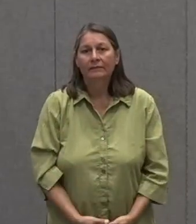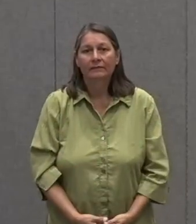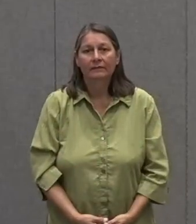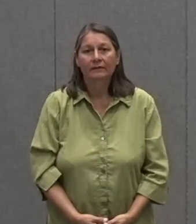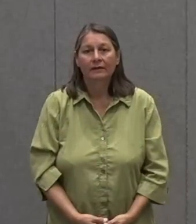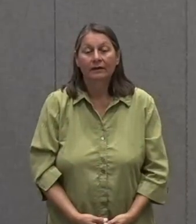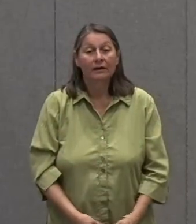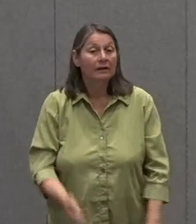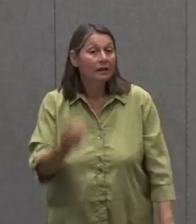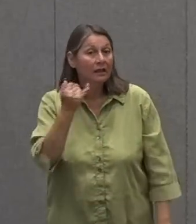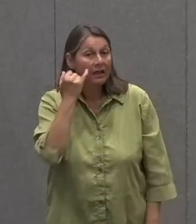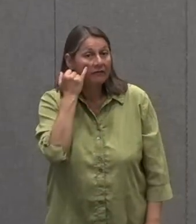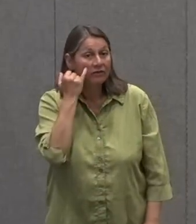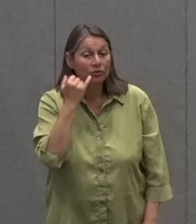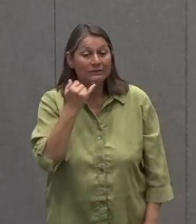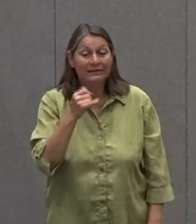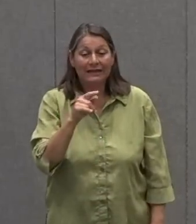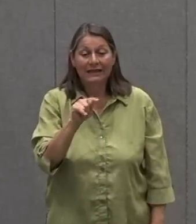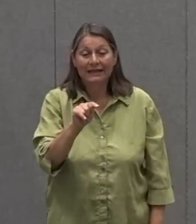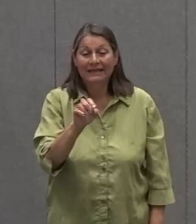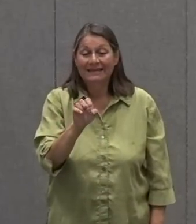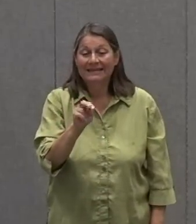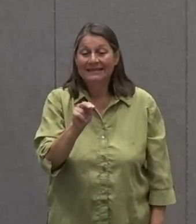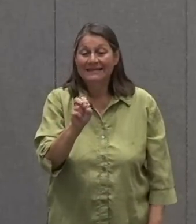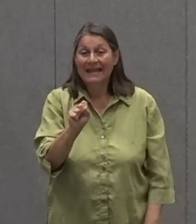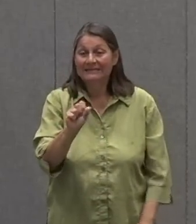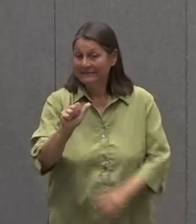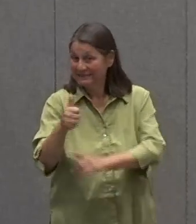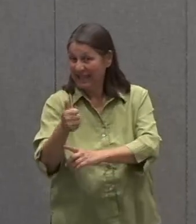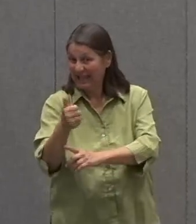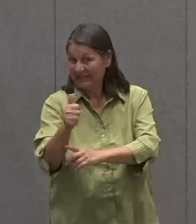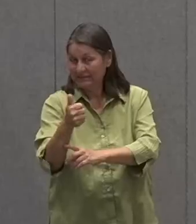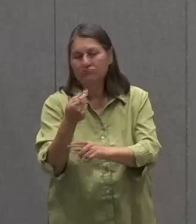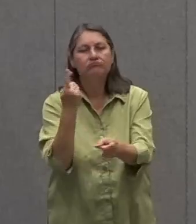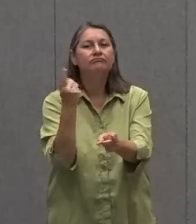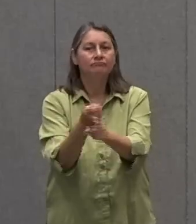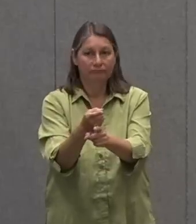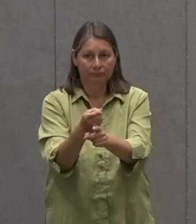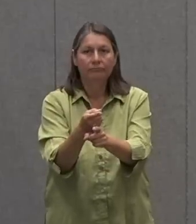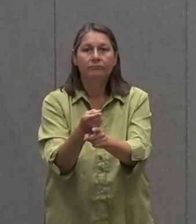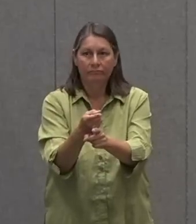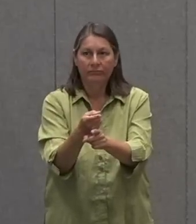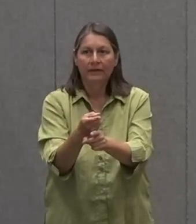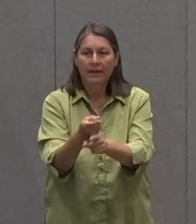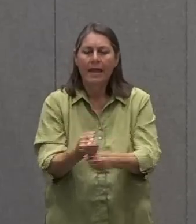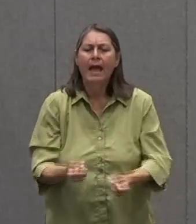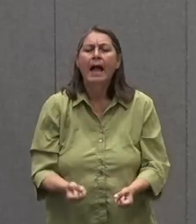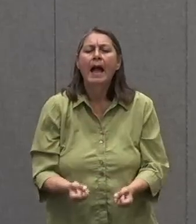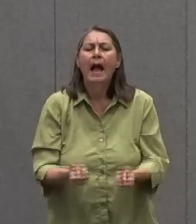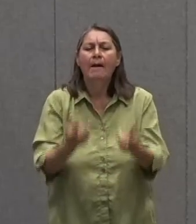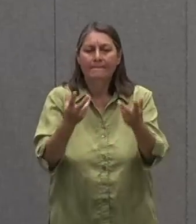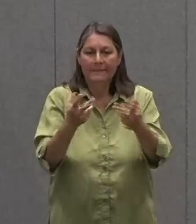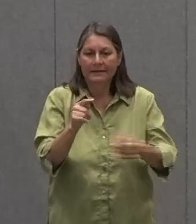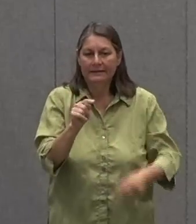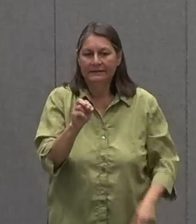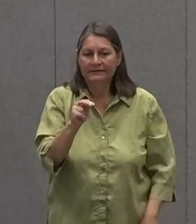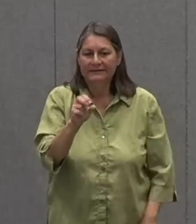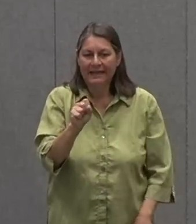If you said tens, you're probably correct. We're gonna be talking about how many tens are in that number.